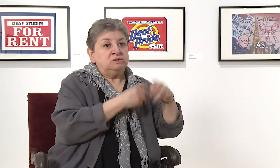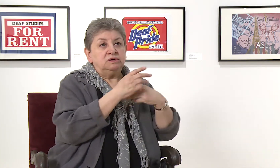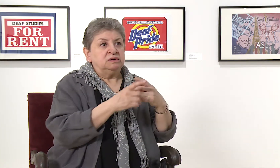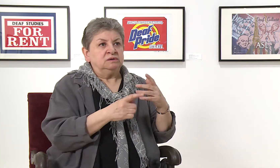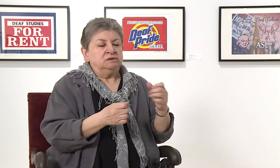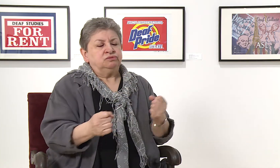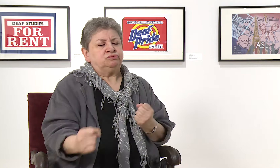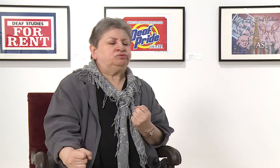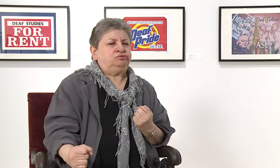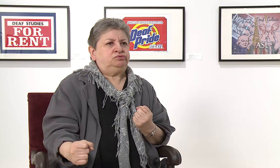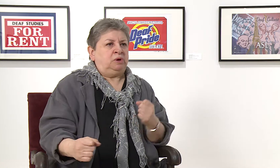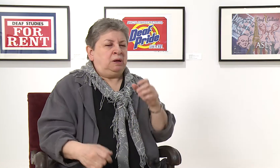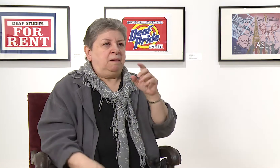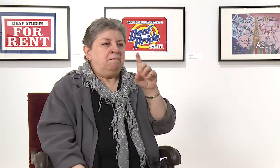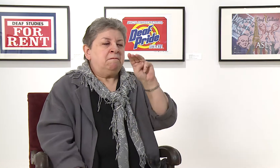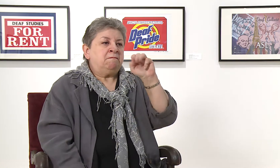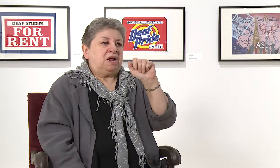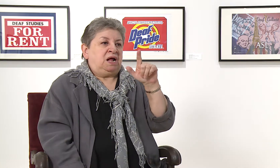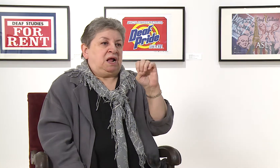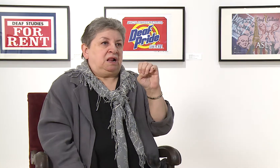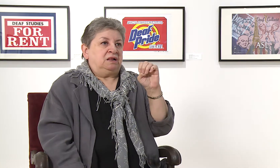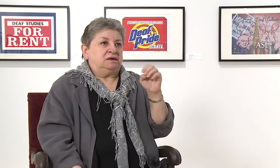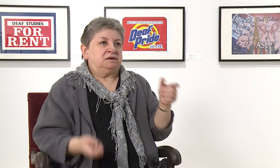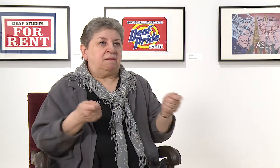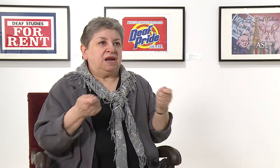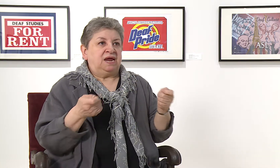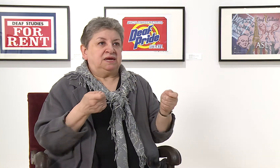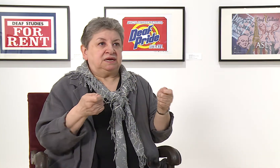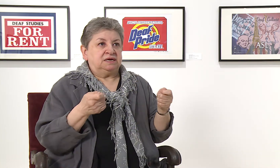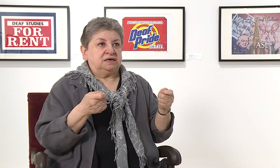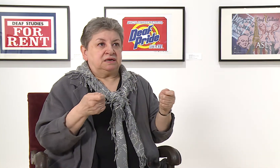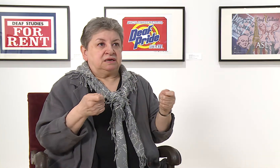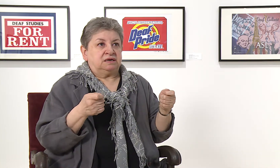The museum and gallery world is strongly male-dominated.